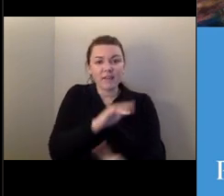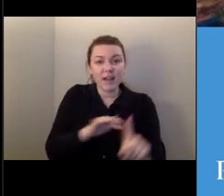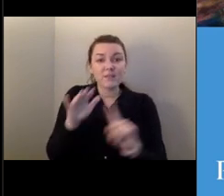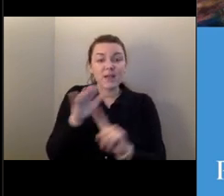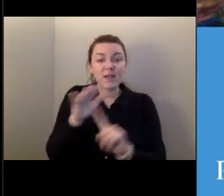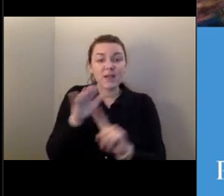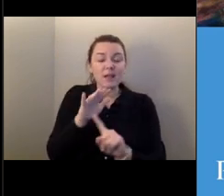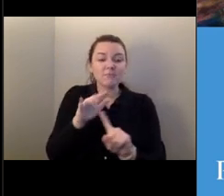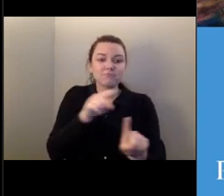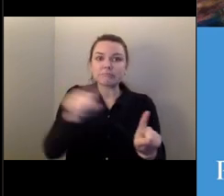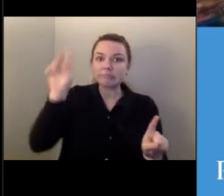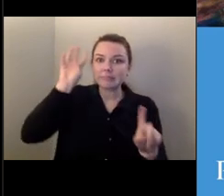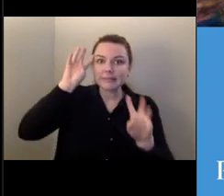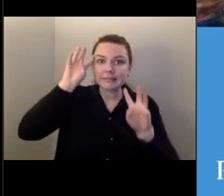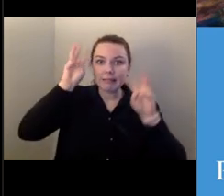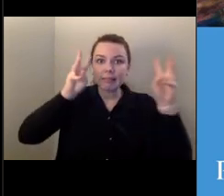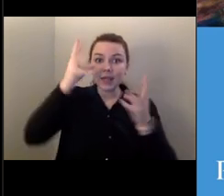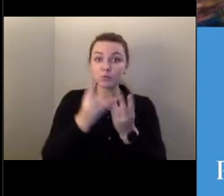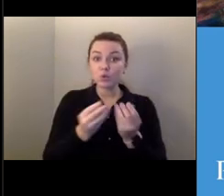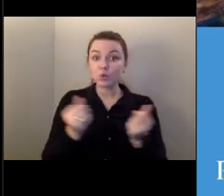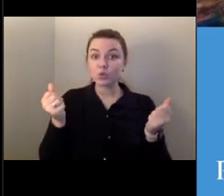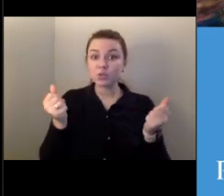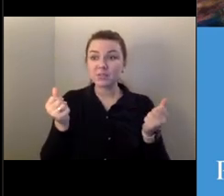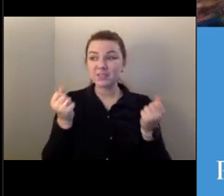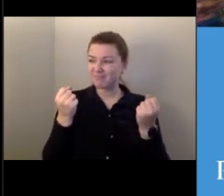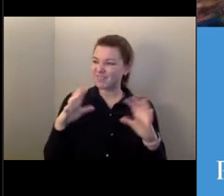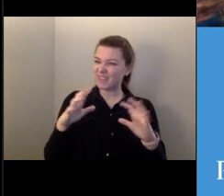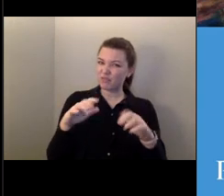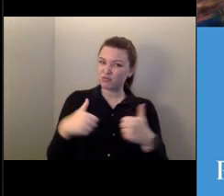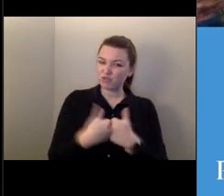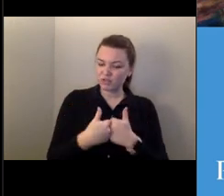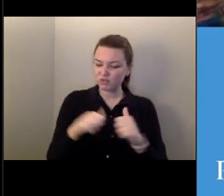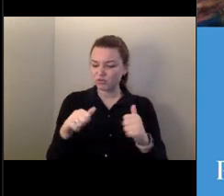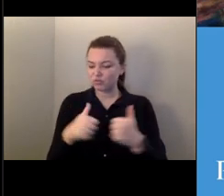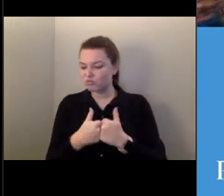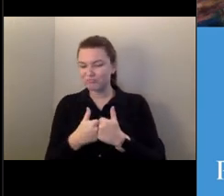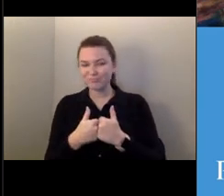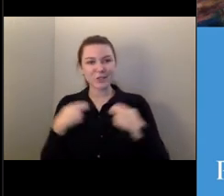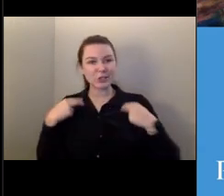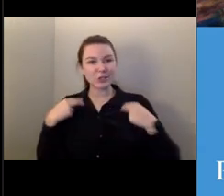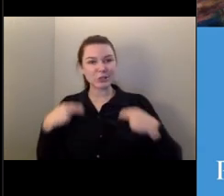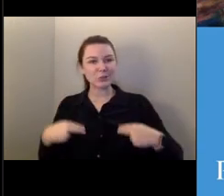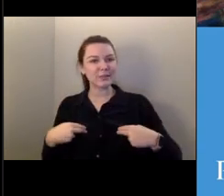There's a lot of challenges, but we as human beings have always been very resilient.